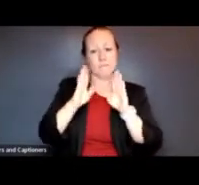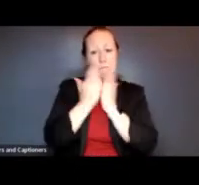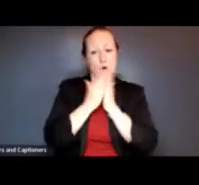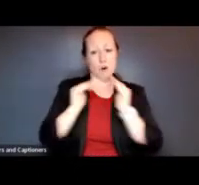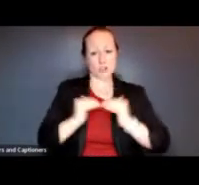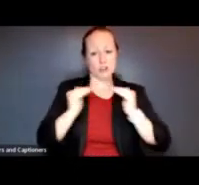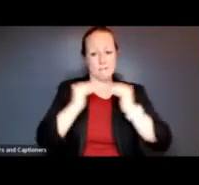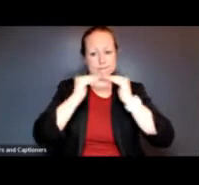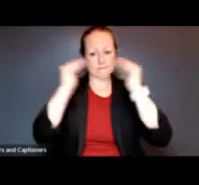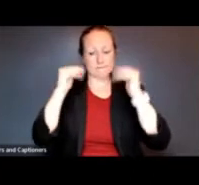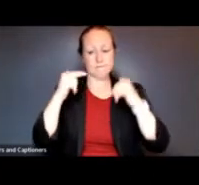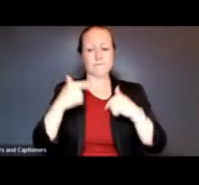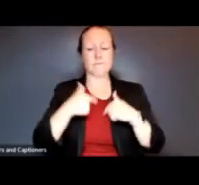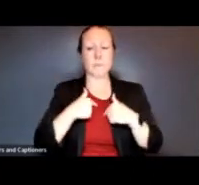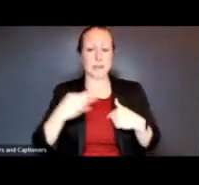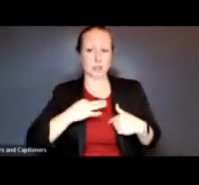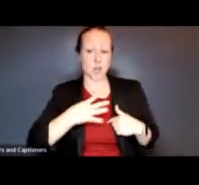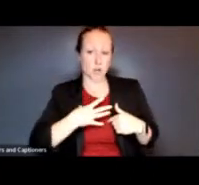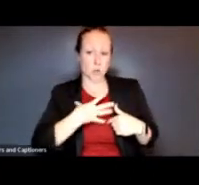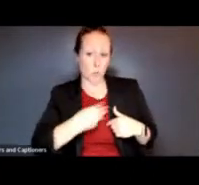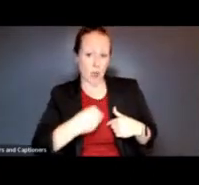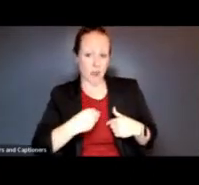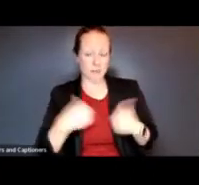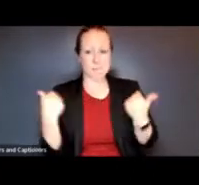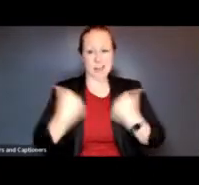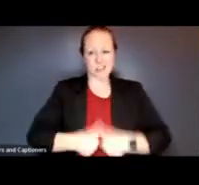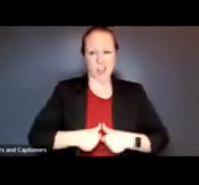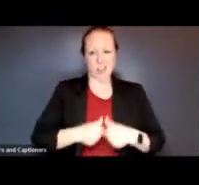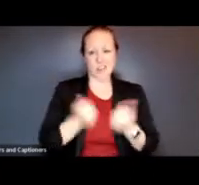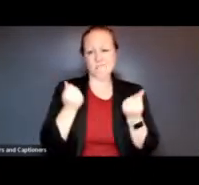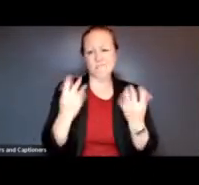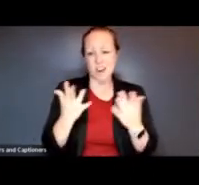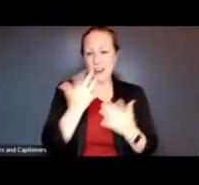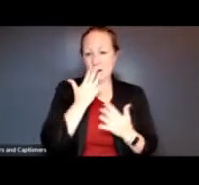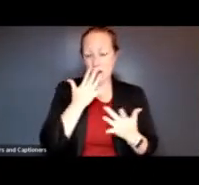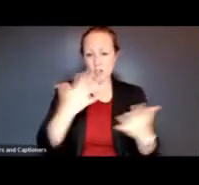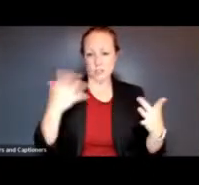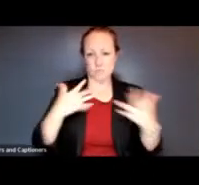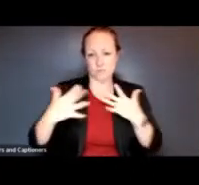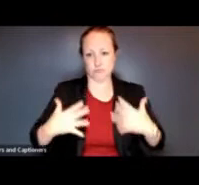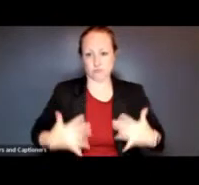jacket. So instead of talking with you about how to provide